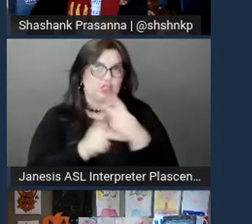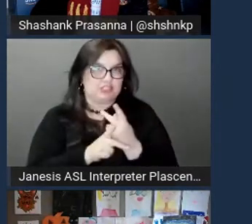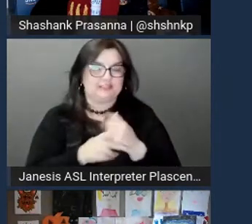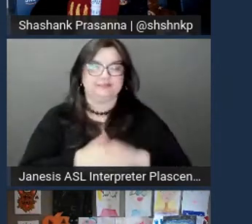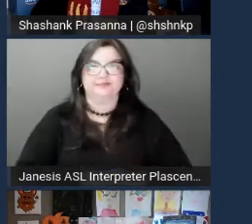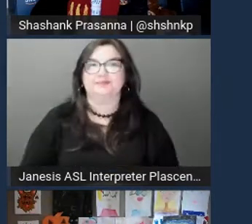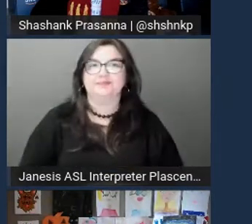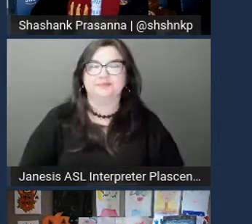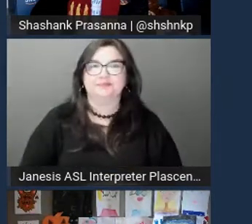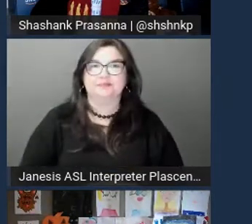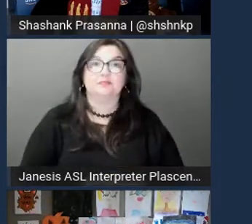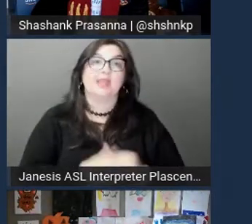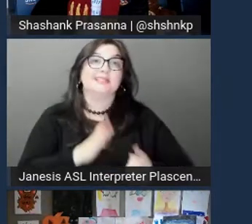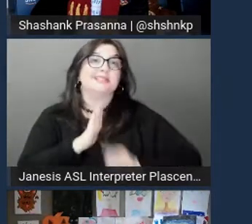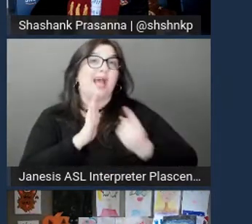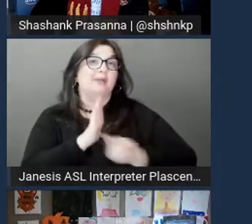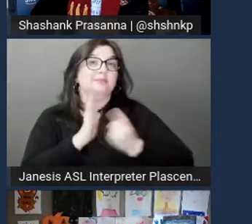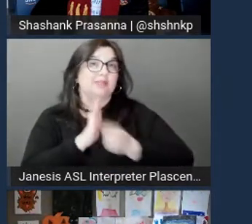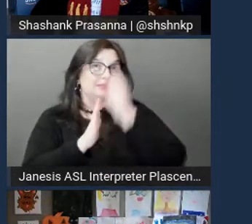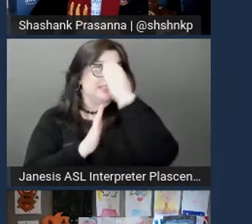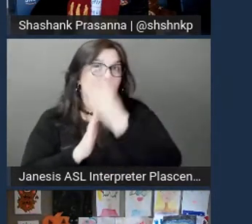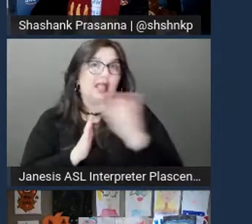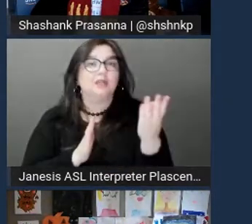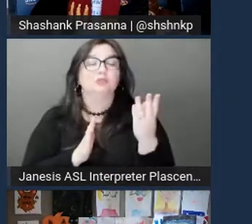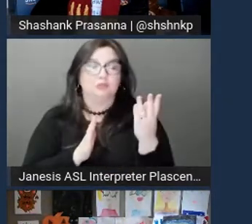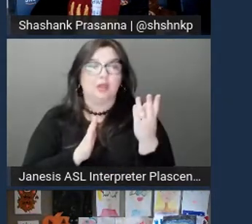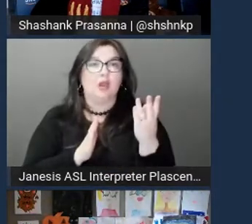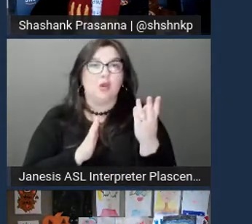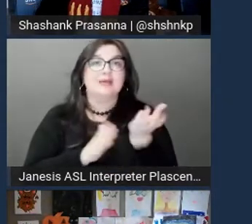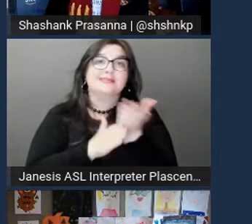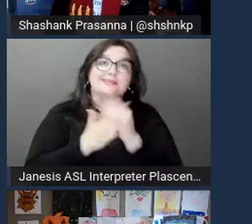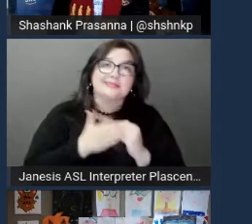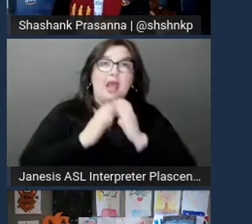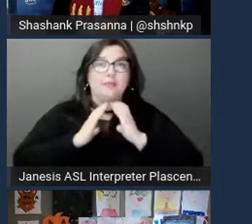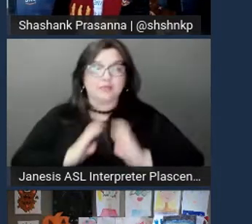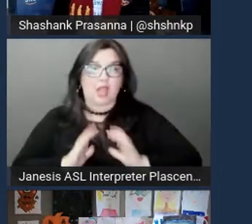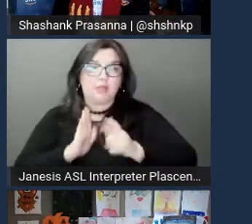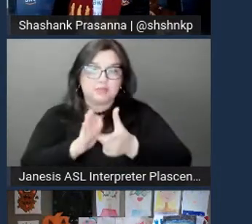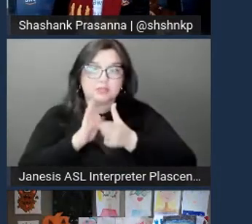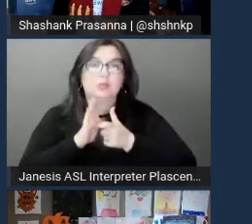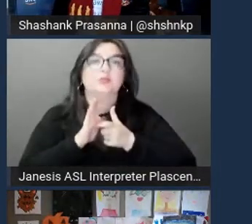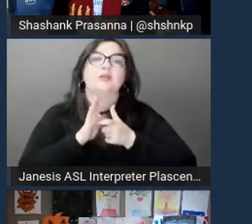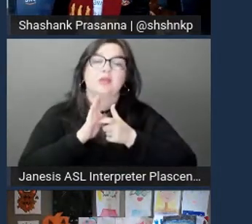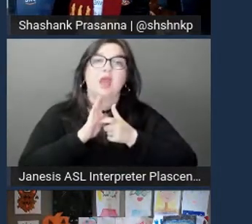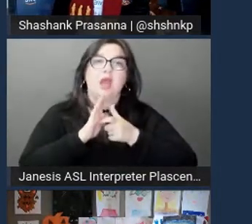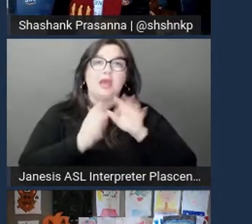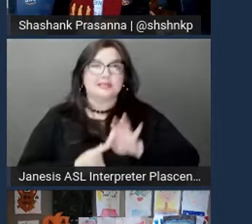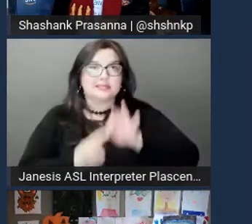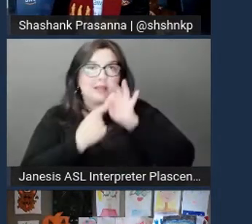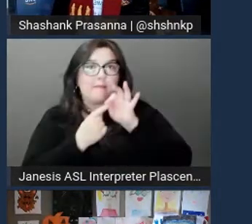Sometimes, some of our customers are requiring the special purchase, the one of purchase which might not be supported